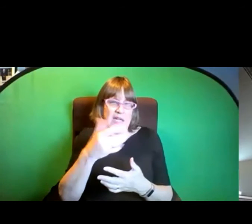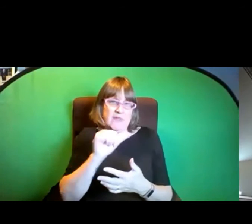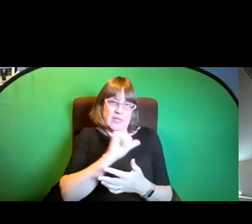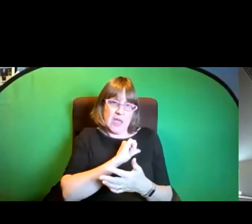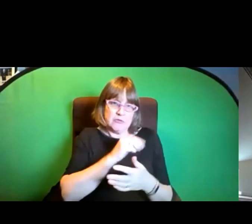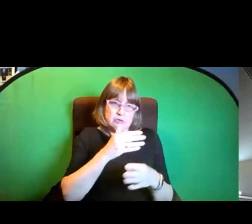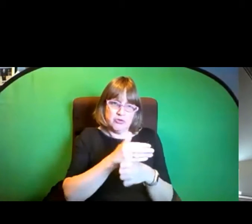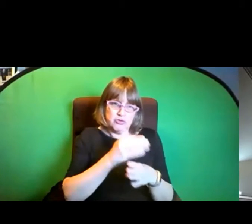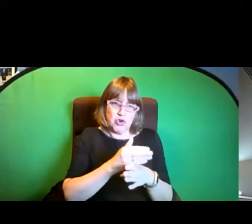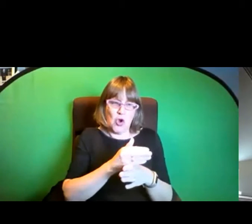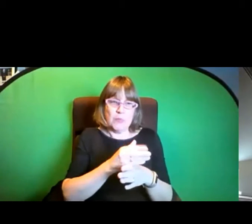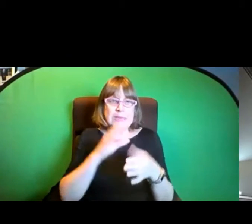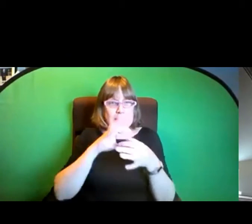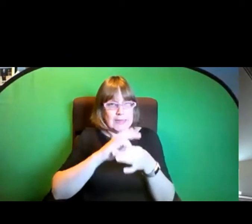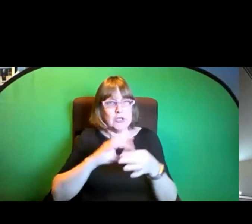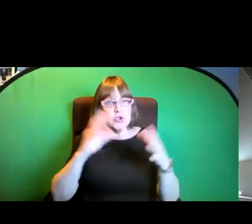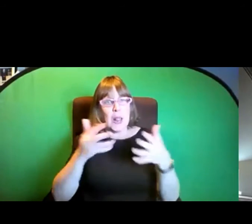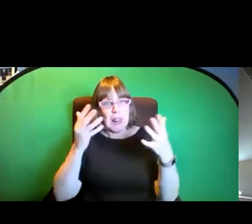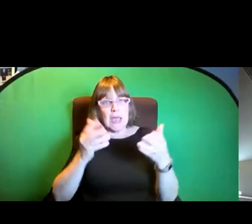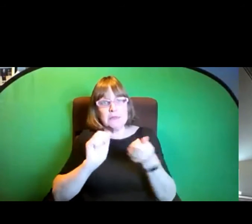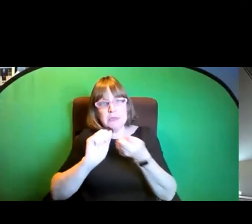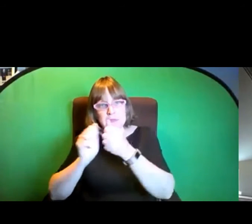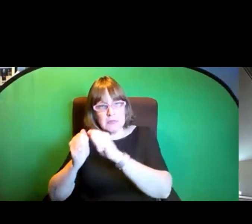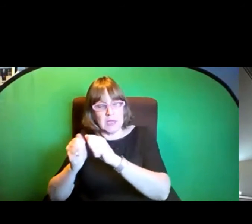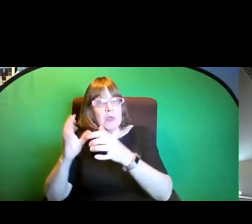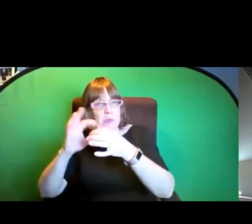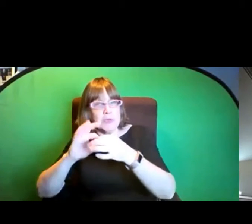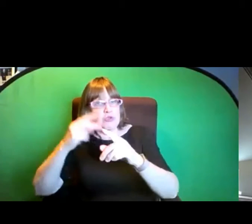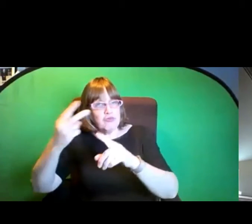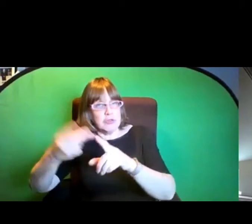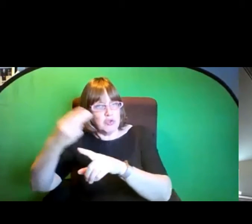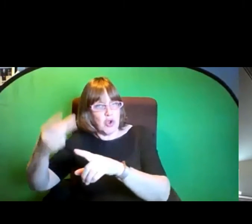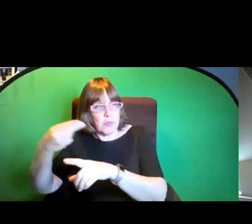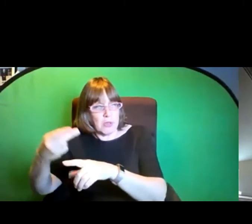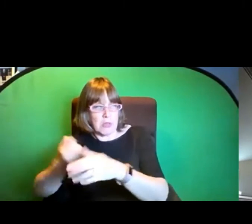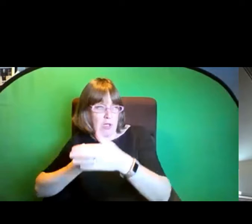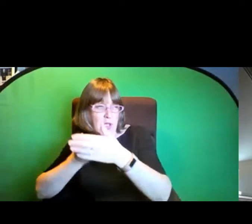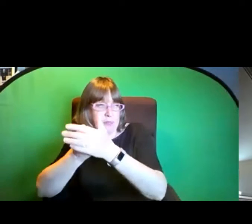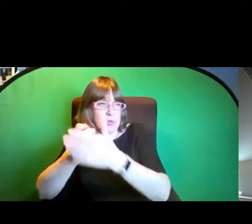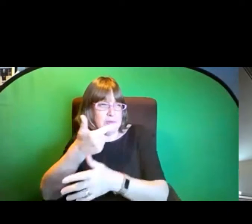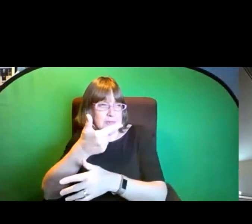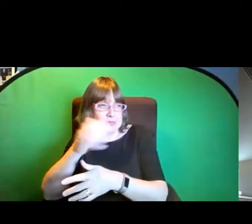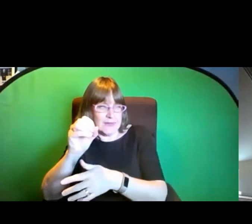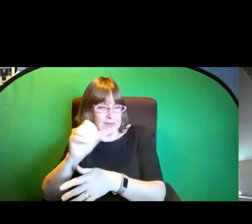of which the vast majority would be in renewables up to 70 000 jobs there could be could be